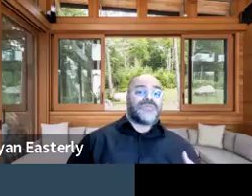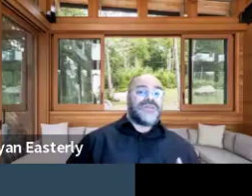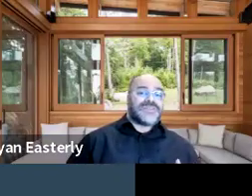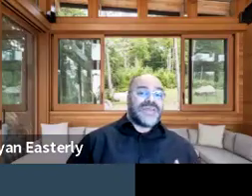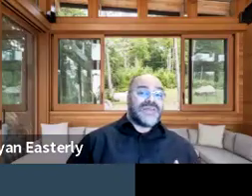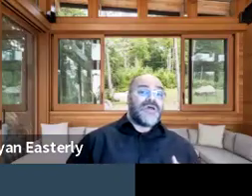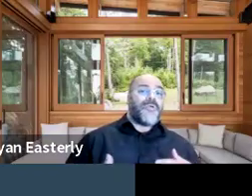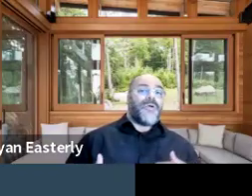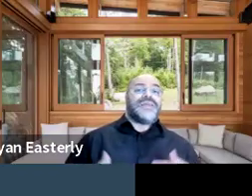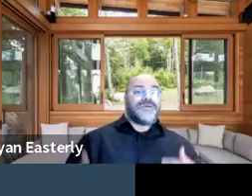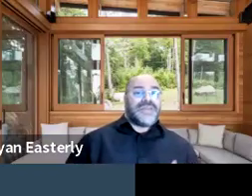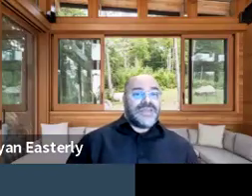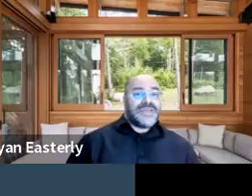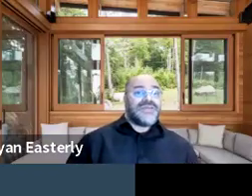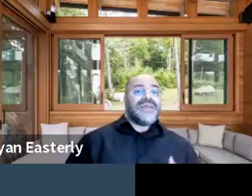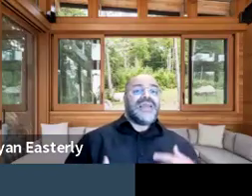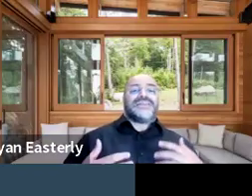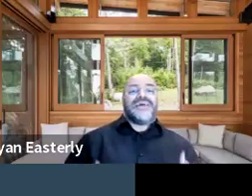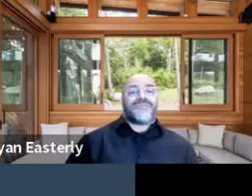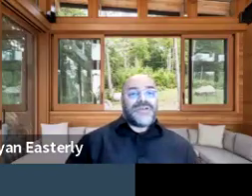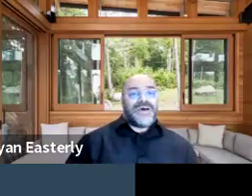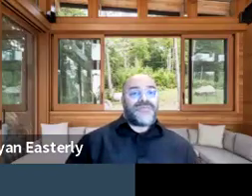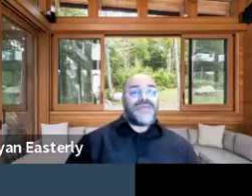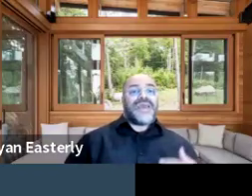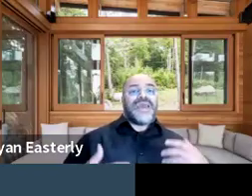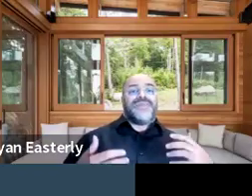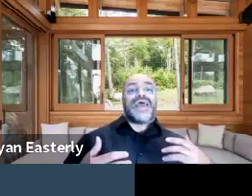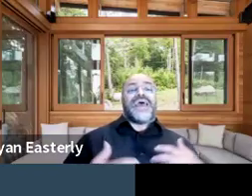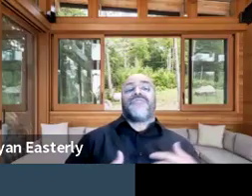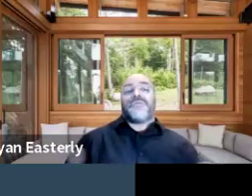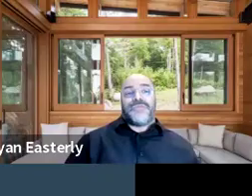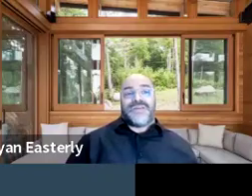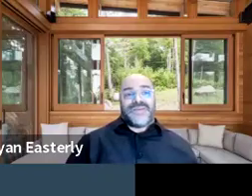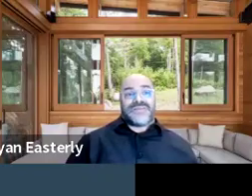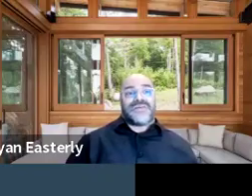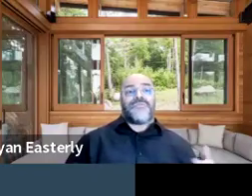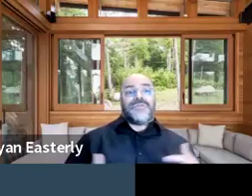because we understand waiting till the end, it's never enough, and that everyone benefits